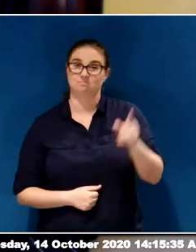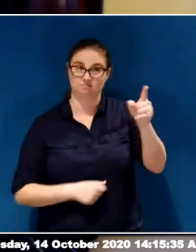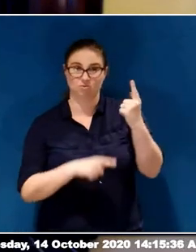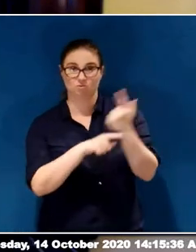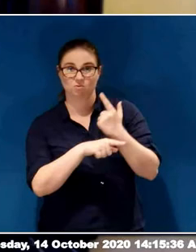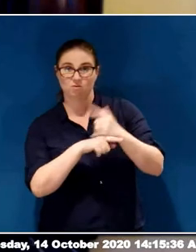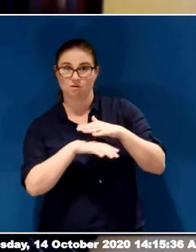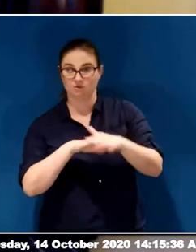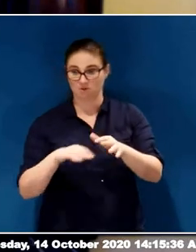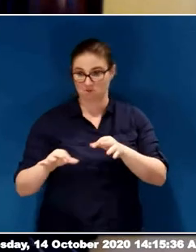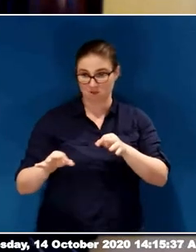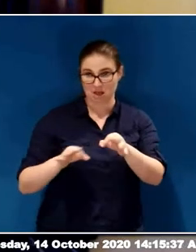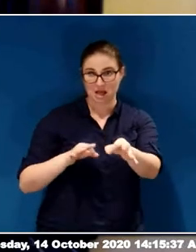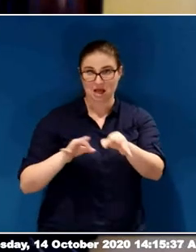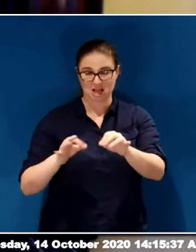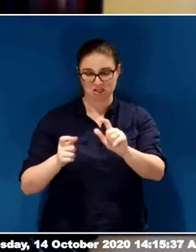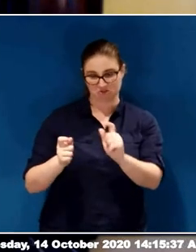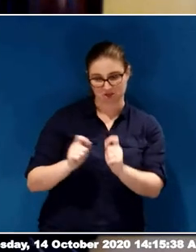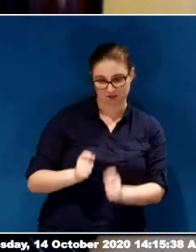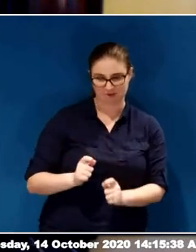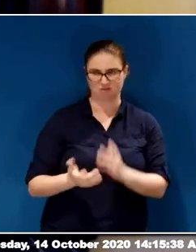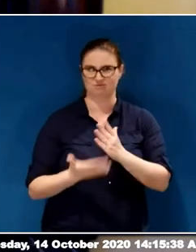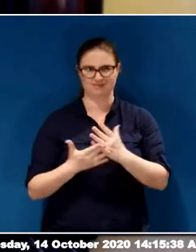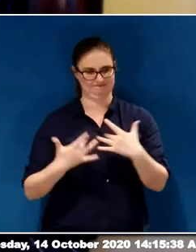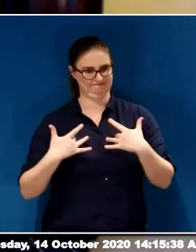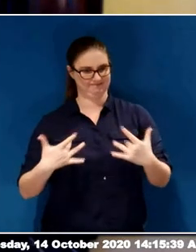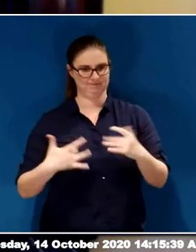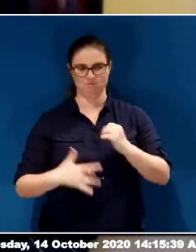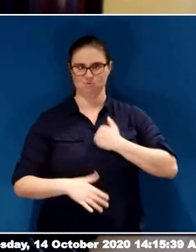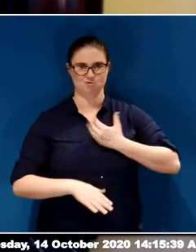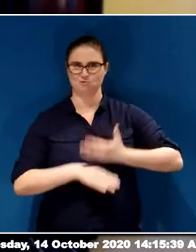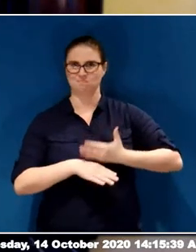This resulted in low expectations for the students with disabilities in their